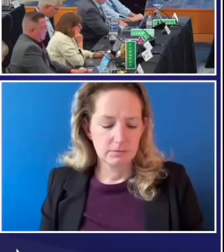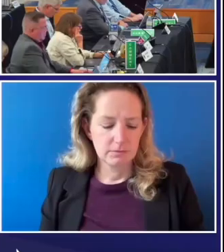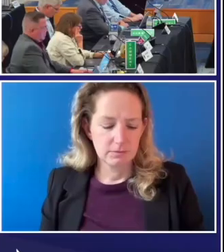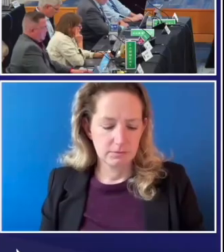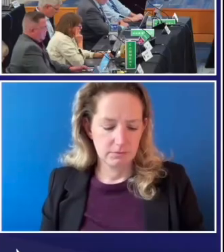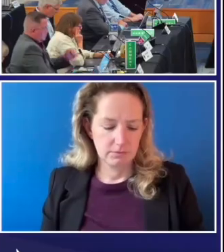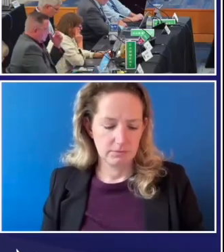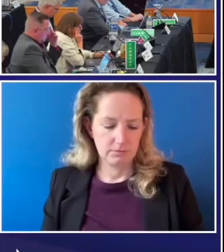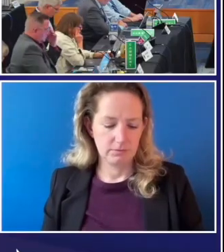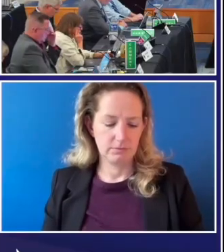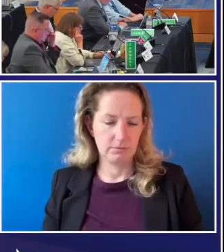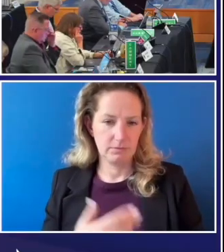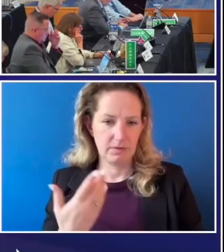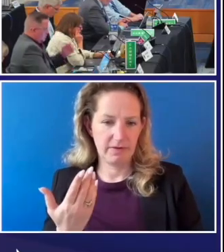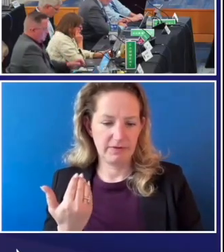Okay, the administrative fiscal responsibilities.